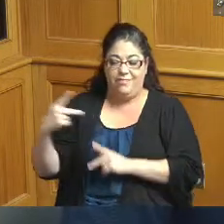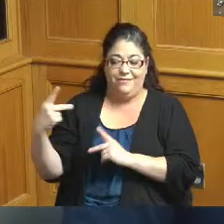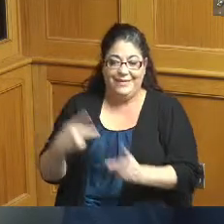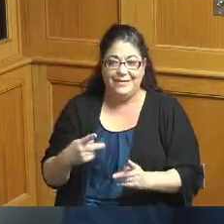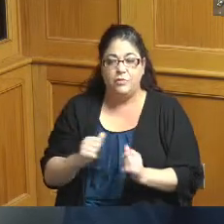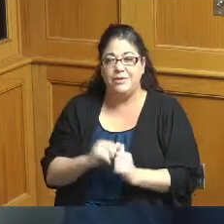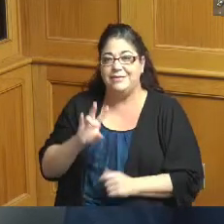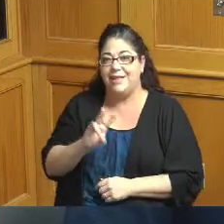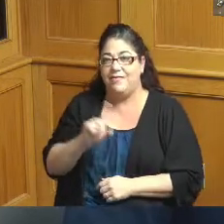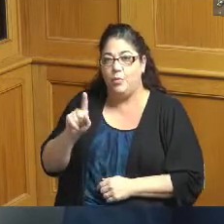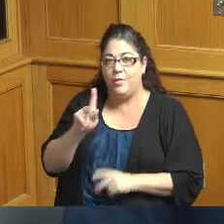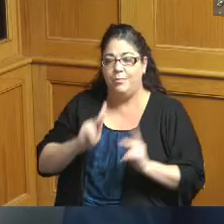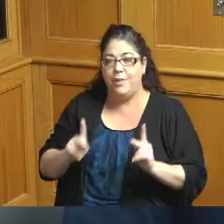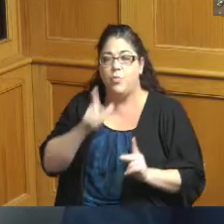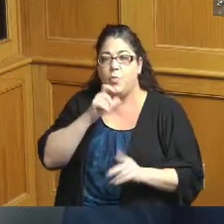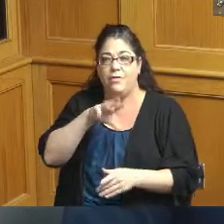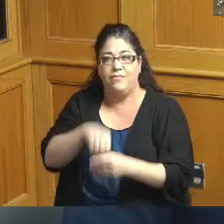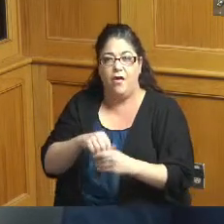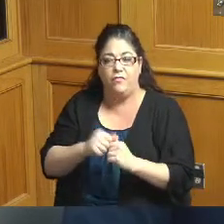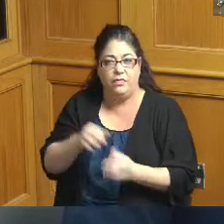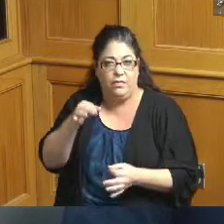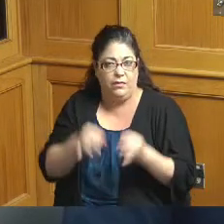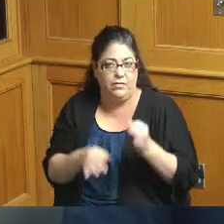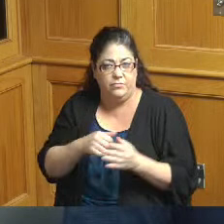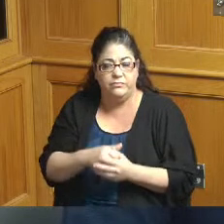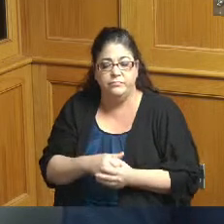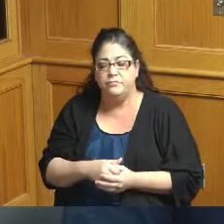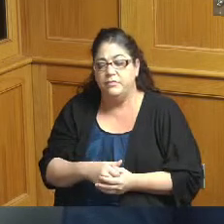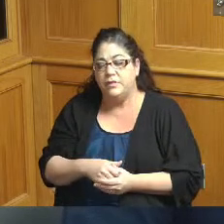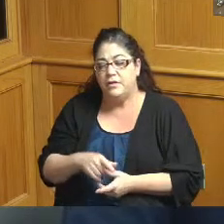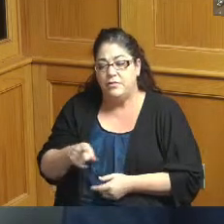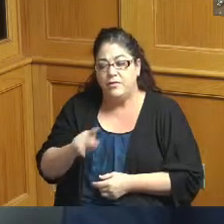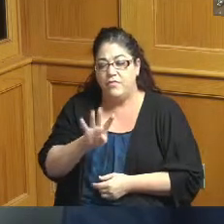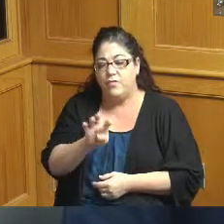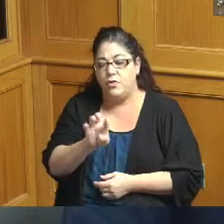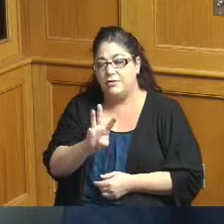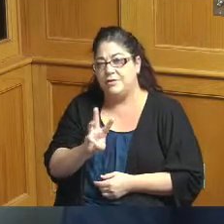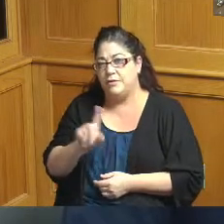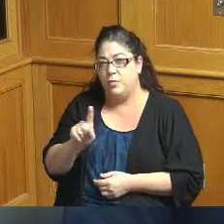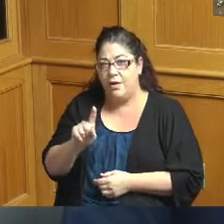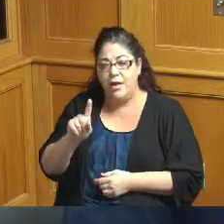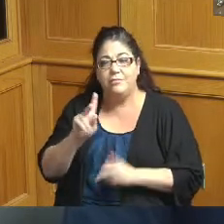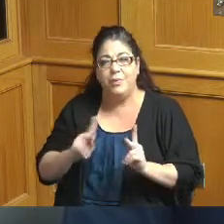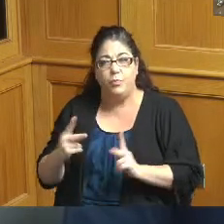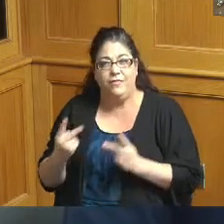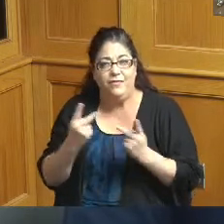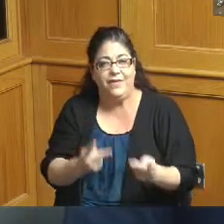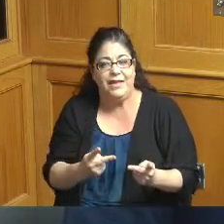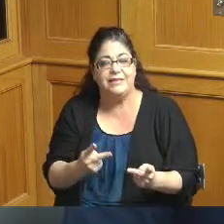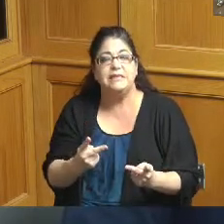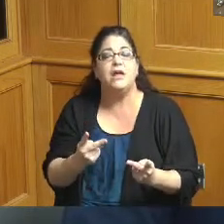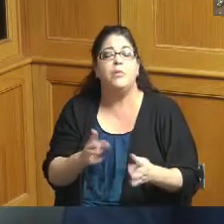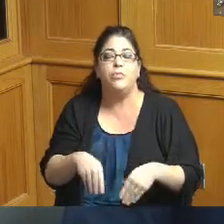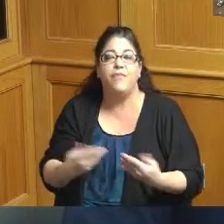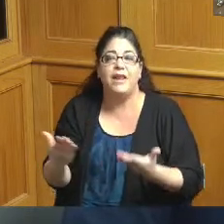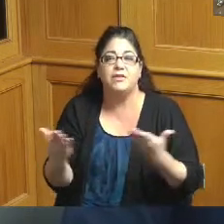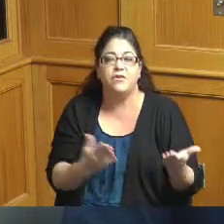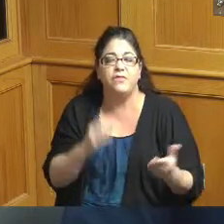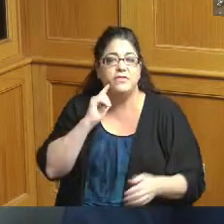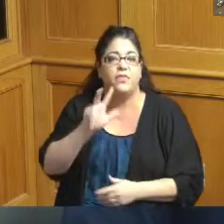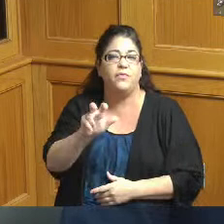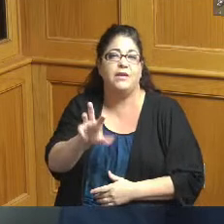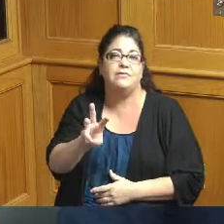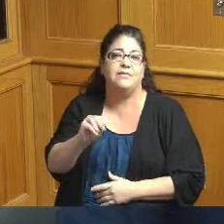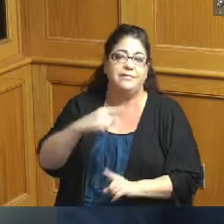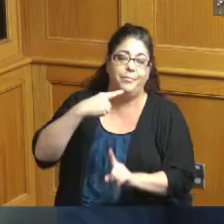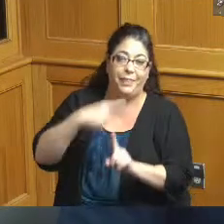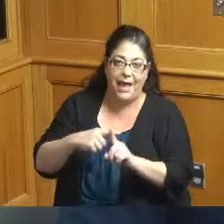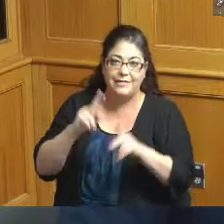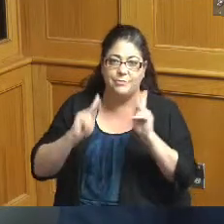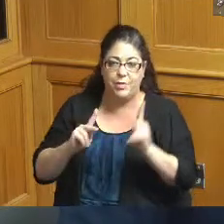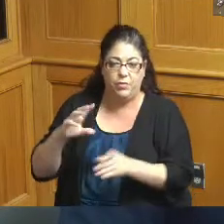clinic in 2021 we were able to have 461 visits serving 360 Plus litigants in 2022